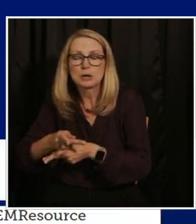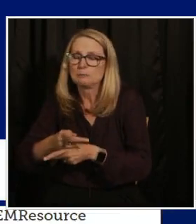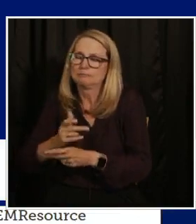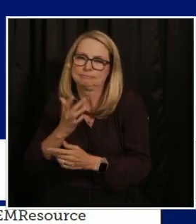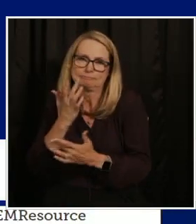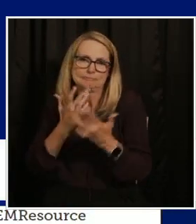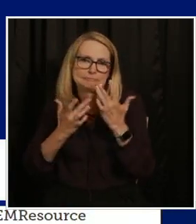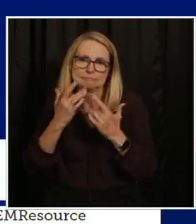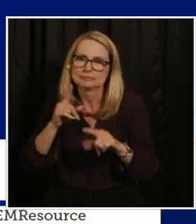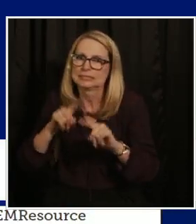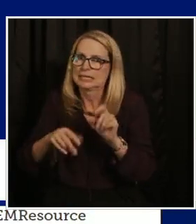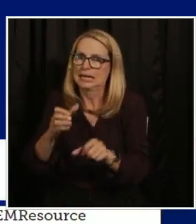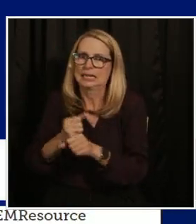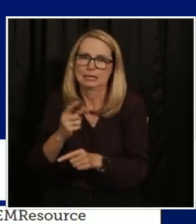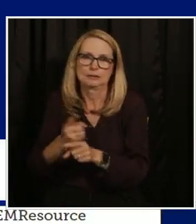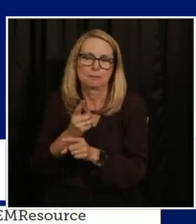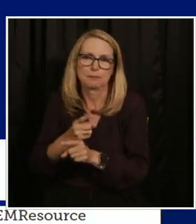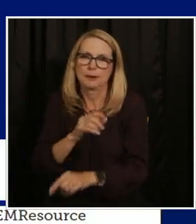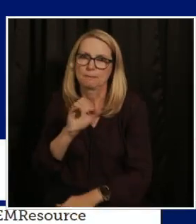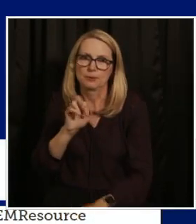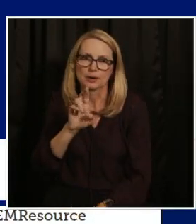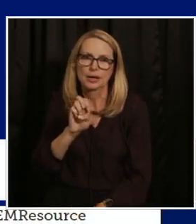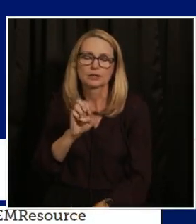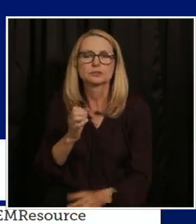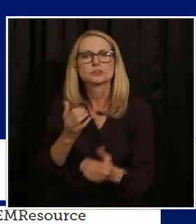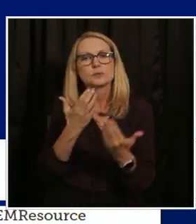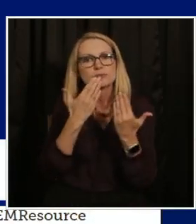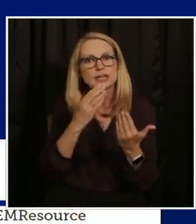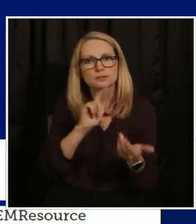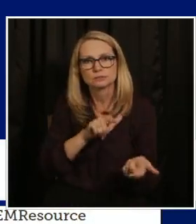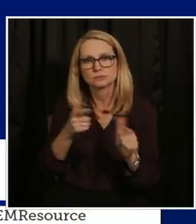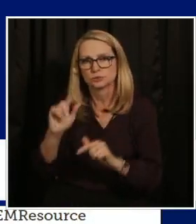thank you i'll turn it back to the governor thank you thank you scott and i want to add